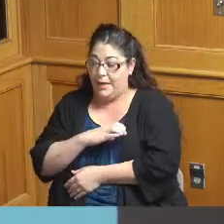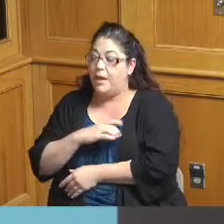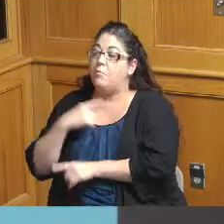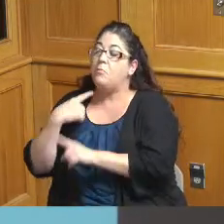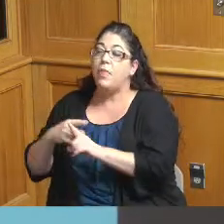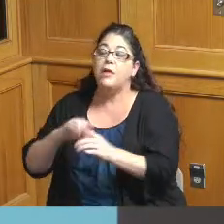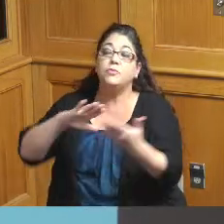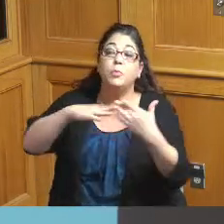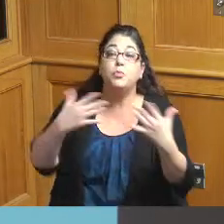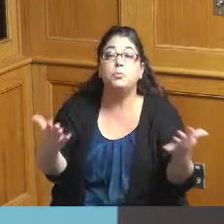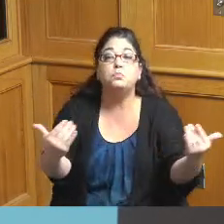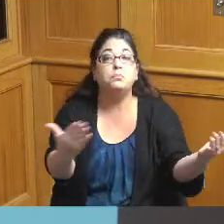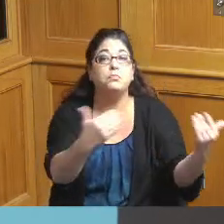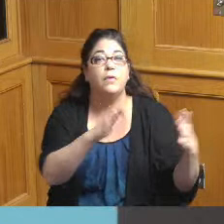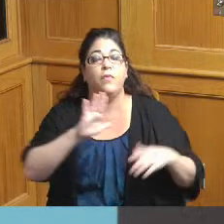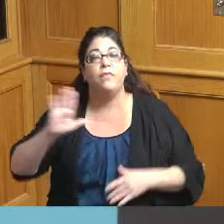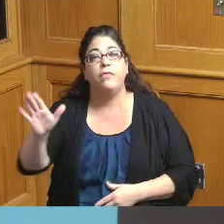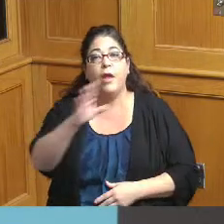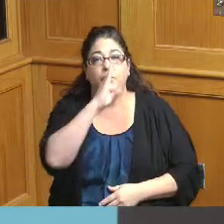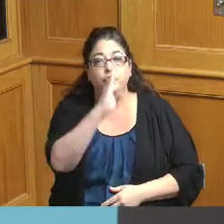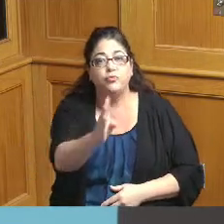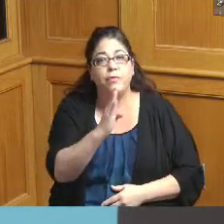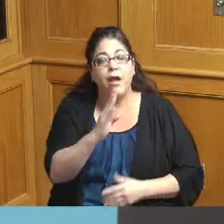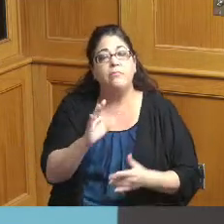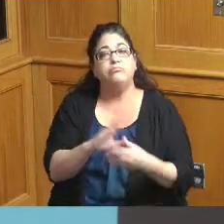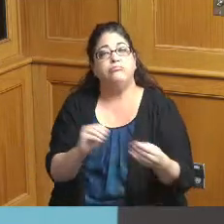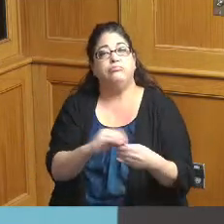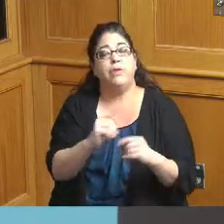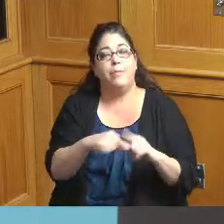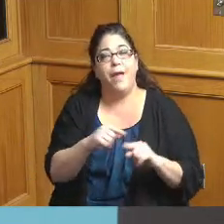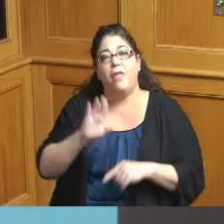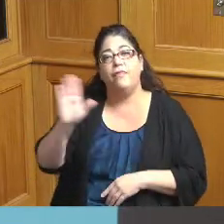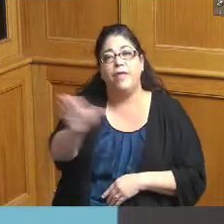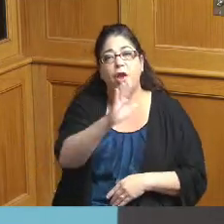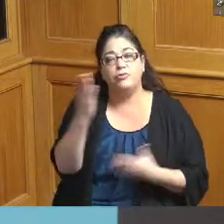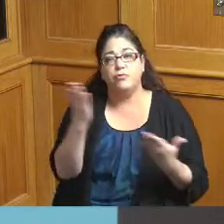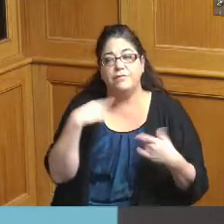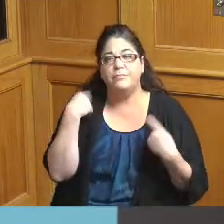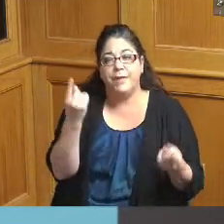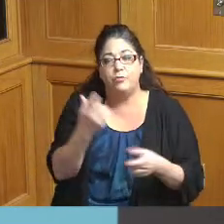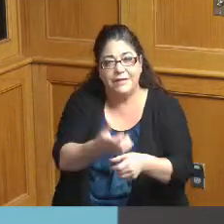members to hear directly from them about the services that they'd like to see us provide